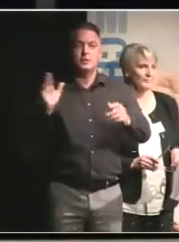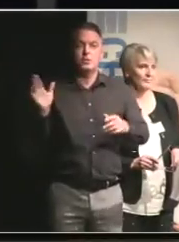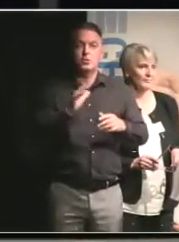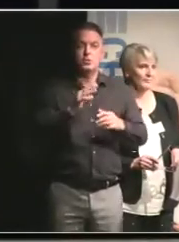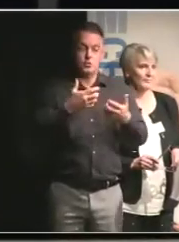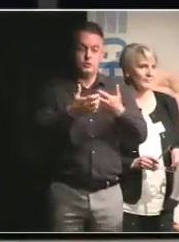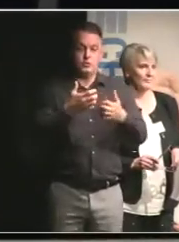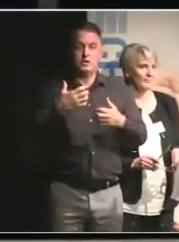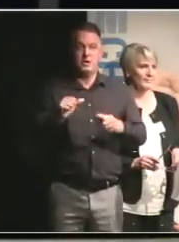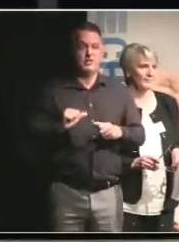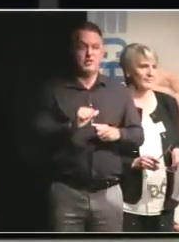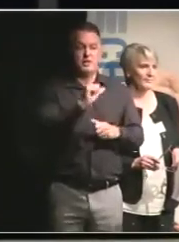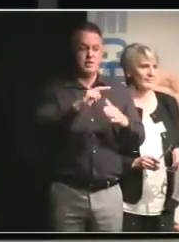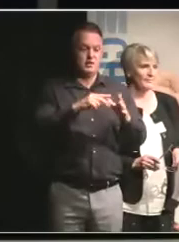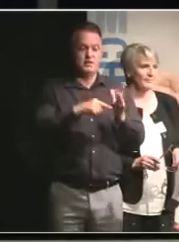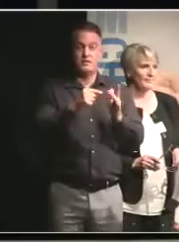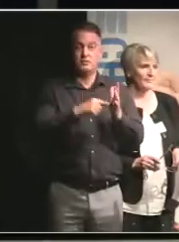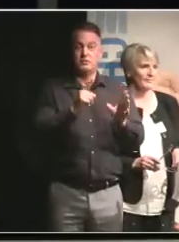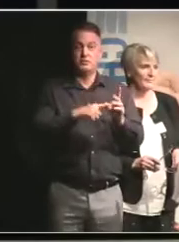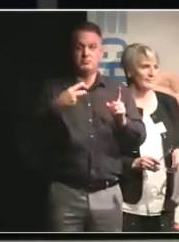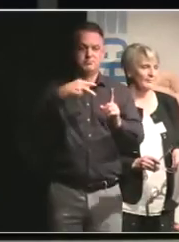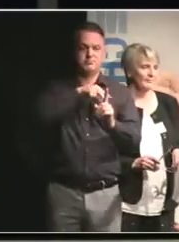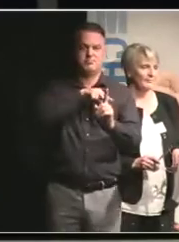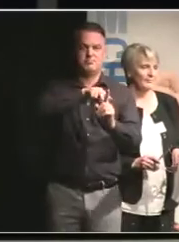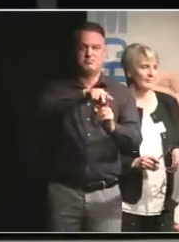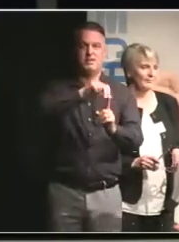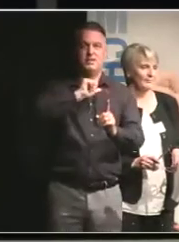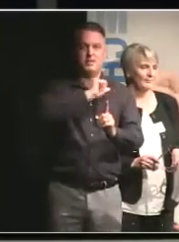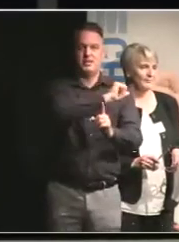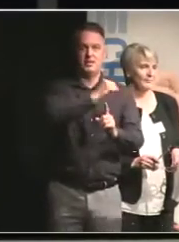of faculty that see the world through their eyes and have every right to shape their program and